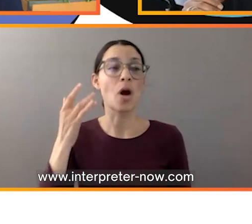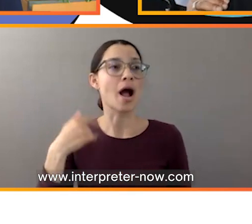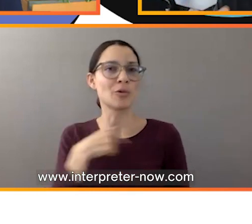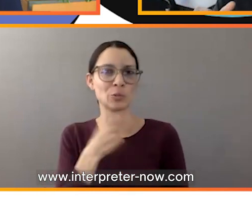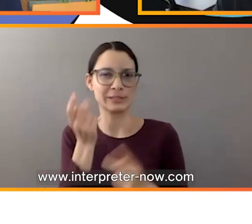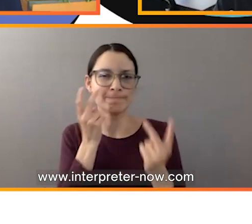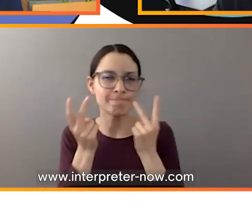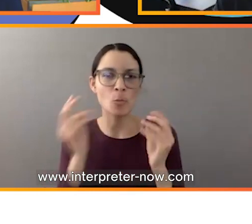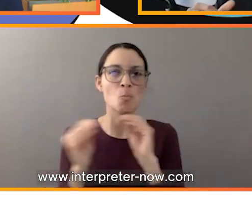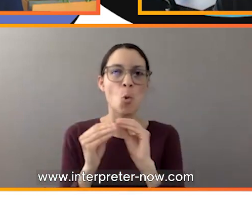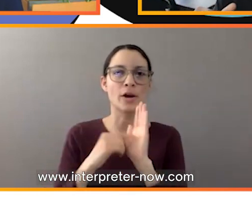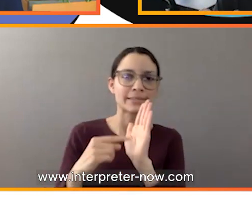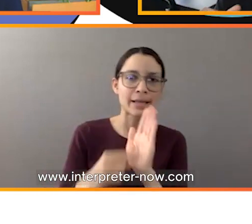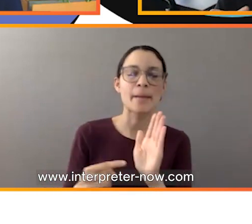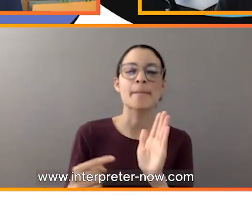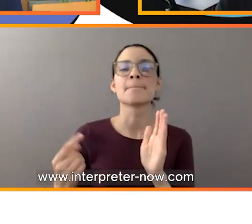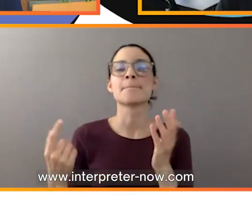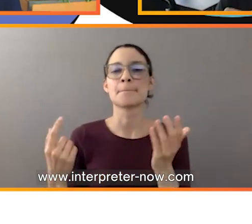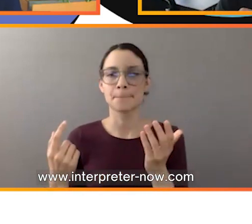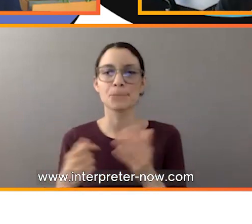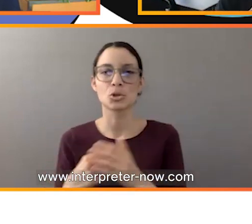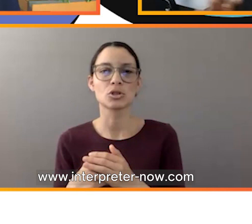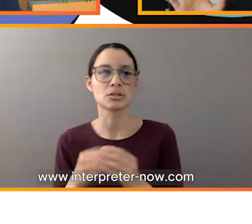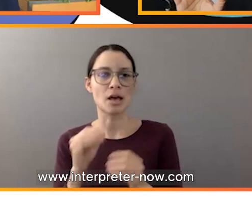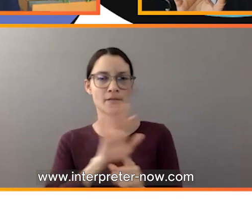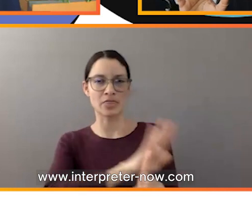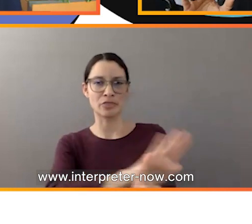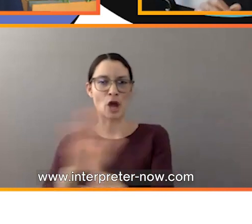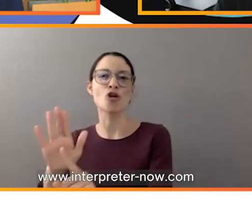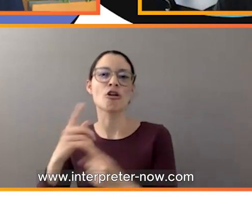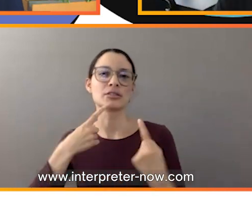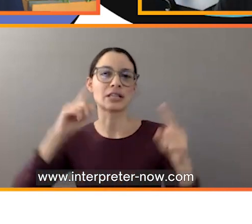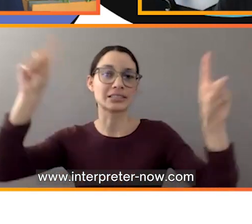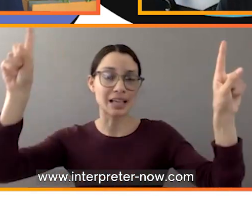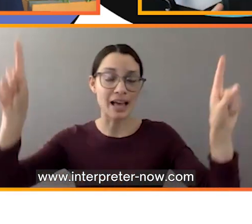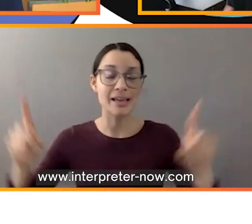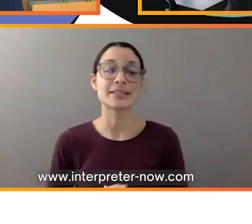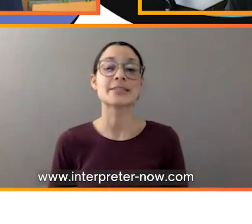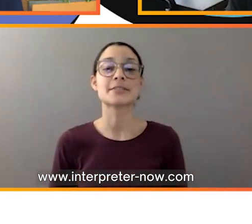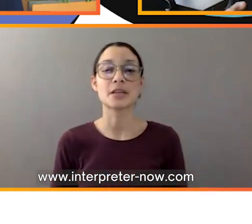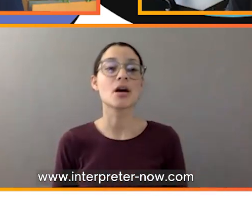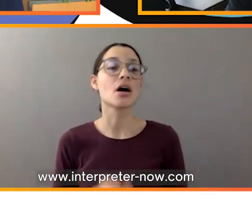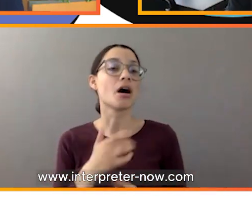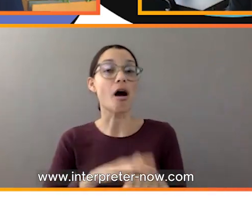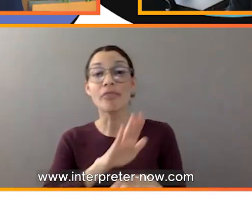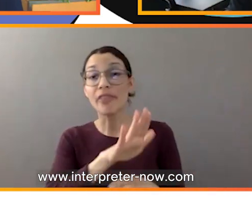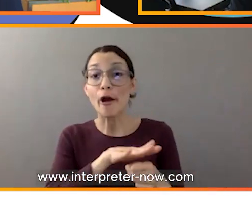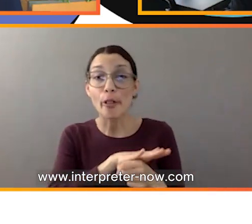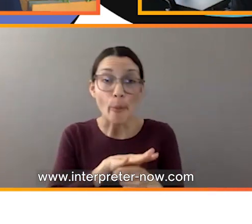There's a lot of people who have raised venture capital extremely well. But as we know, it's not just about venture capital.